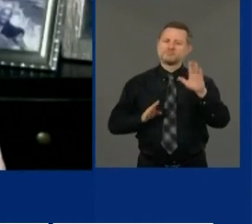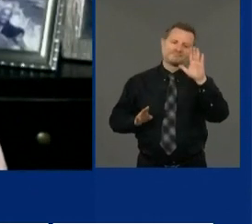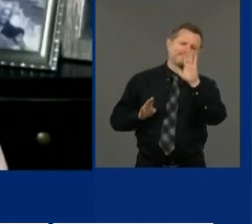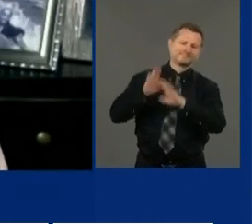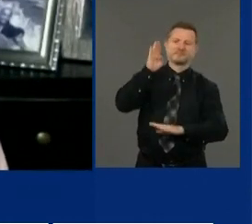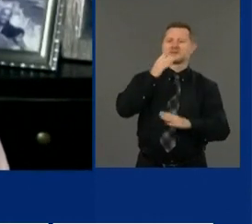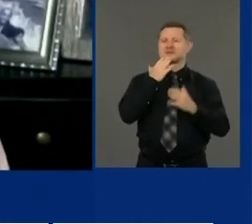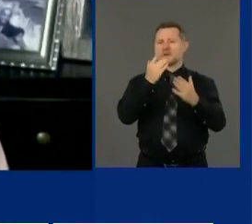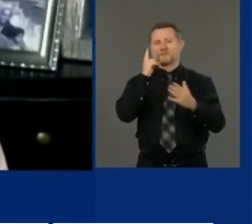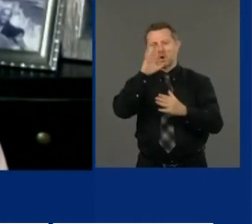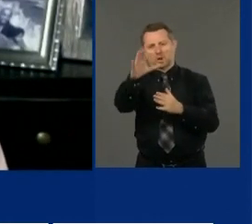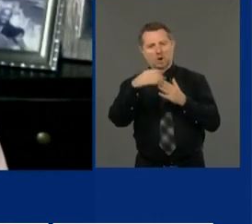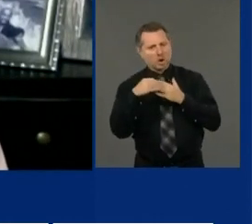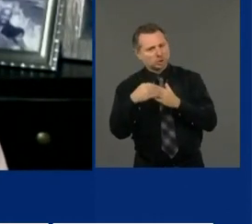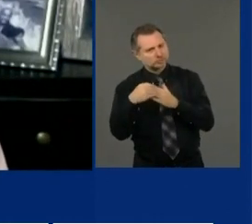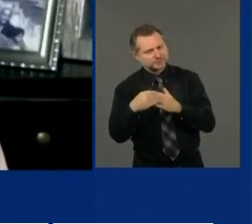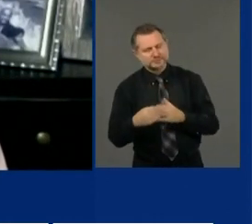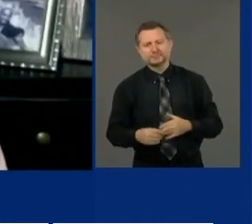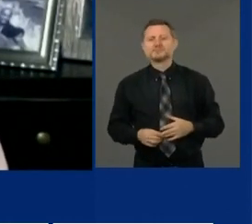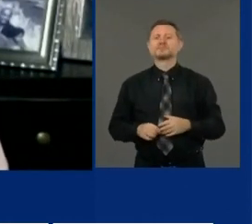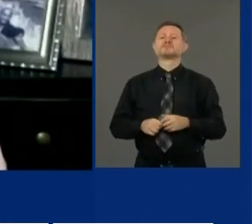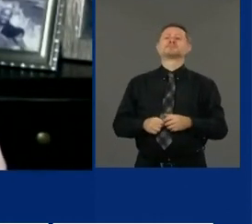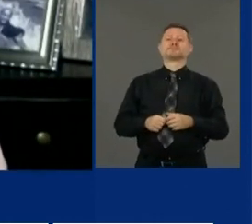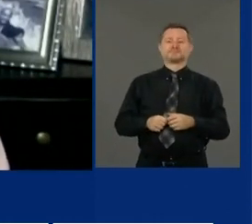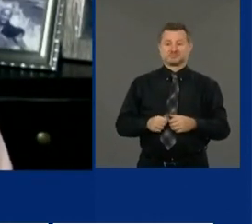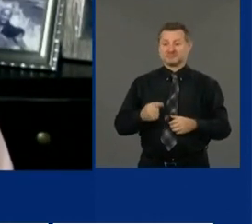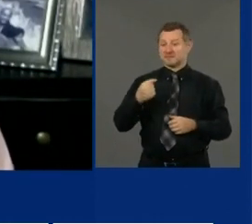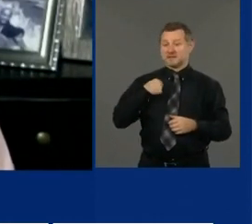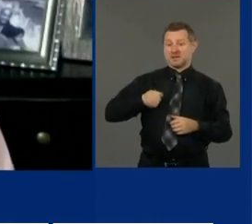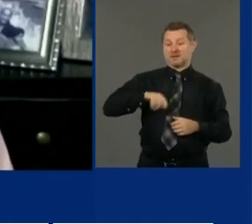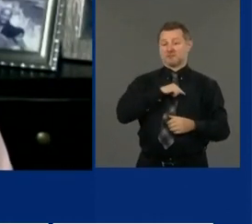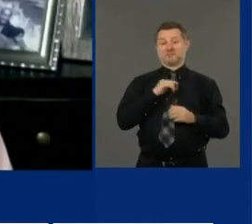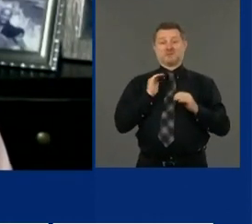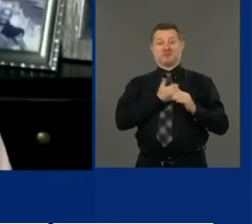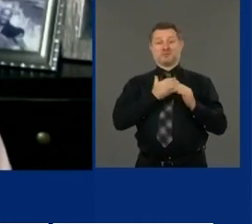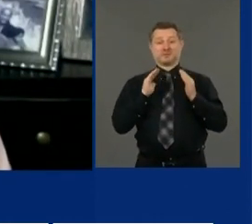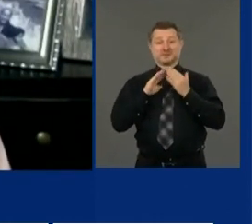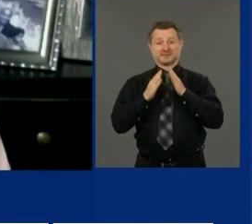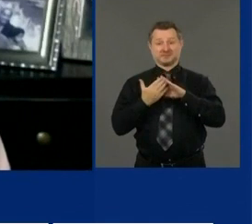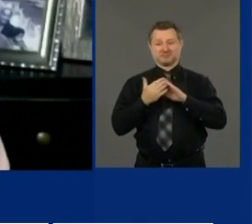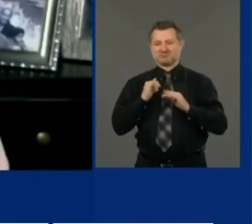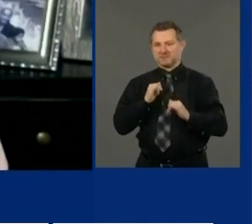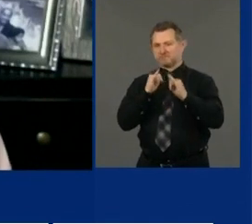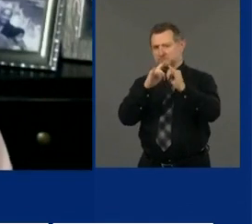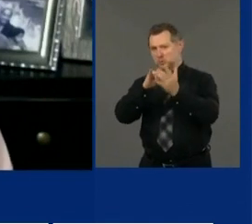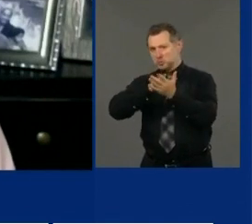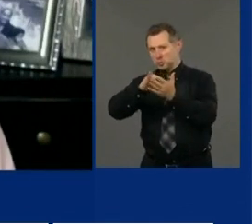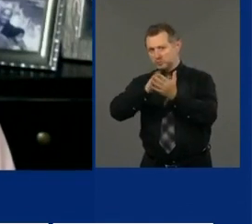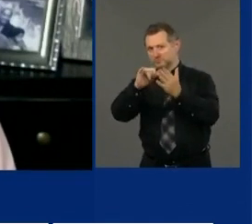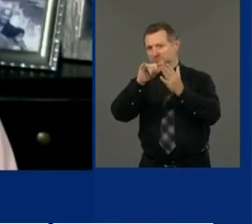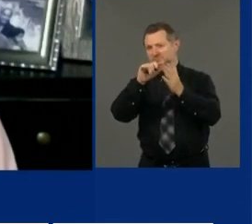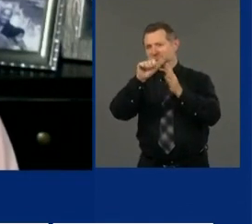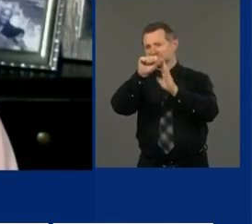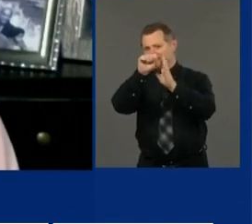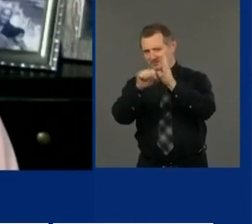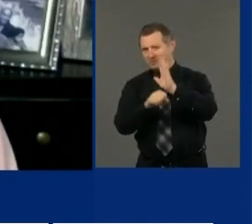ESPECIALLY, WE ARE GIVING THERE IN RAPID ORDER. SO I THANK YOU FOR YOUR LEADERSHIP.